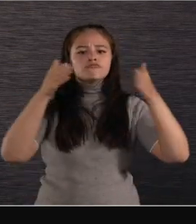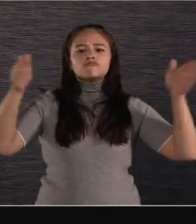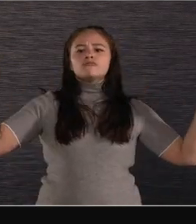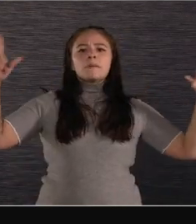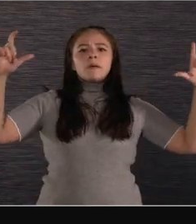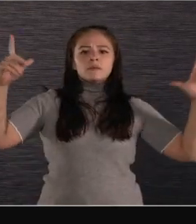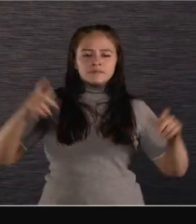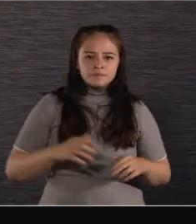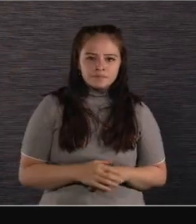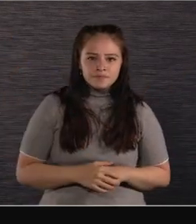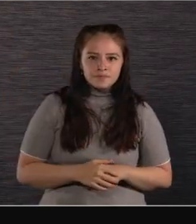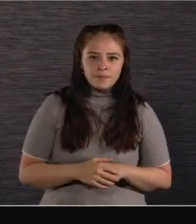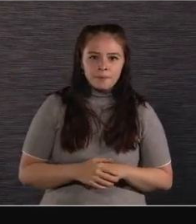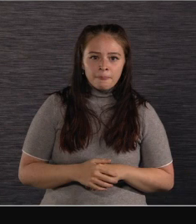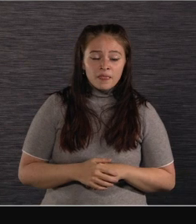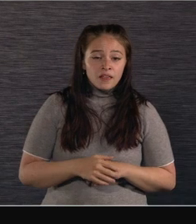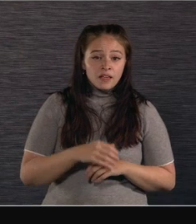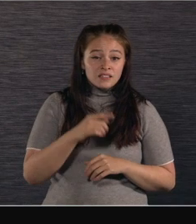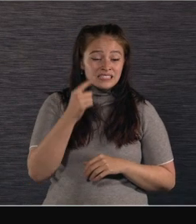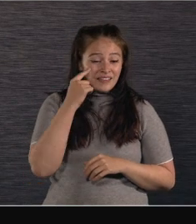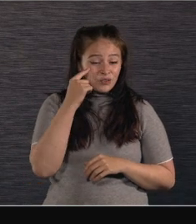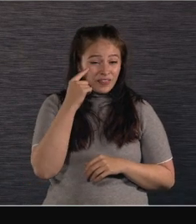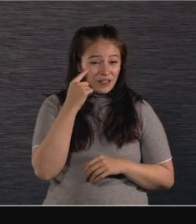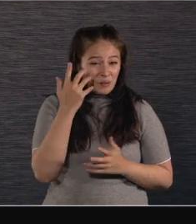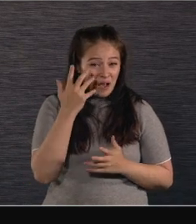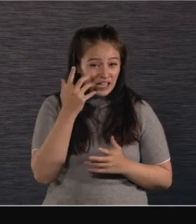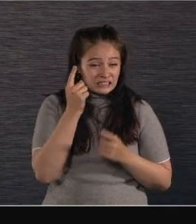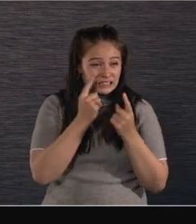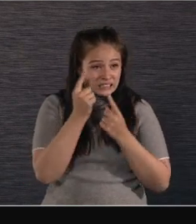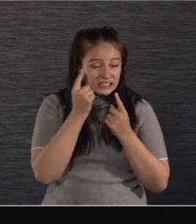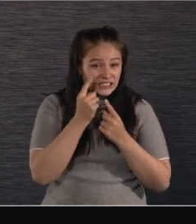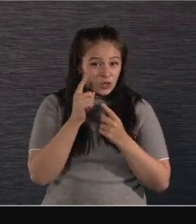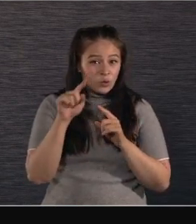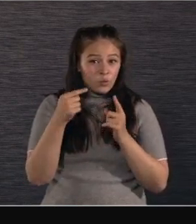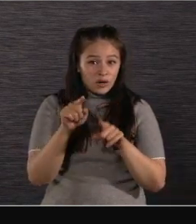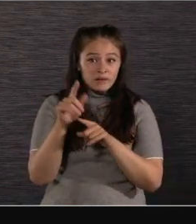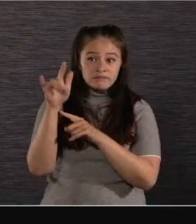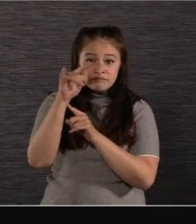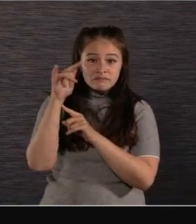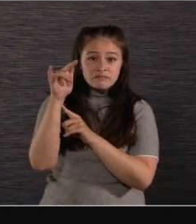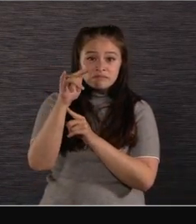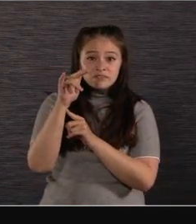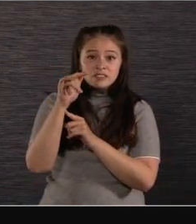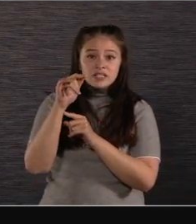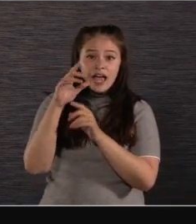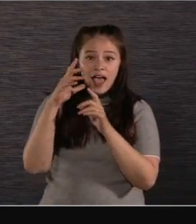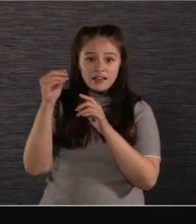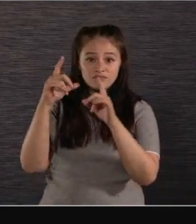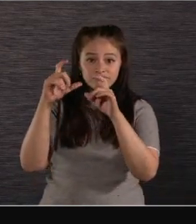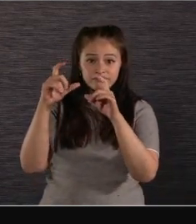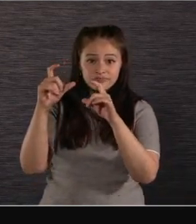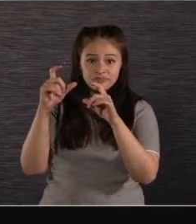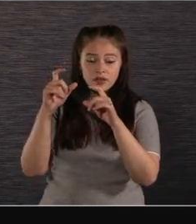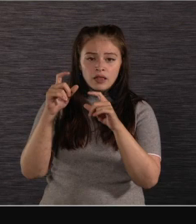The thing I have to be super mindful of while I'm flying and popping off shots is that I don't get wet.